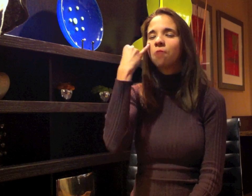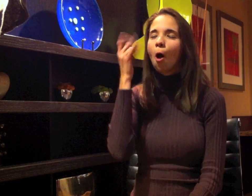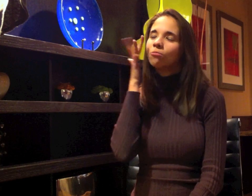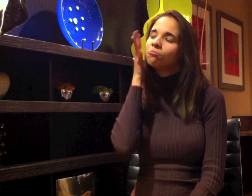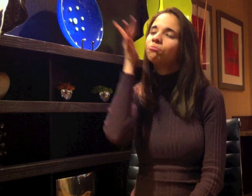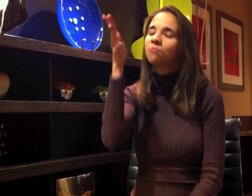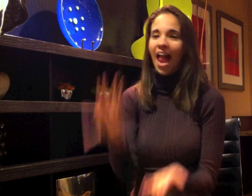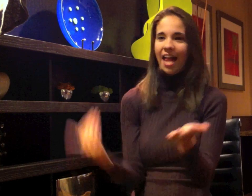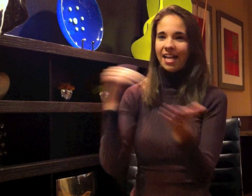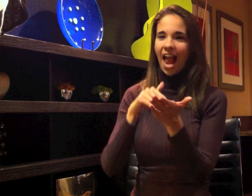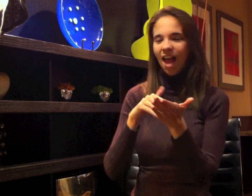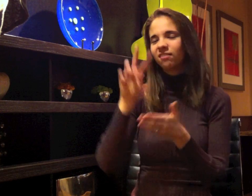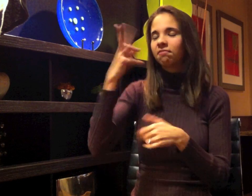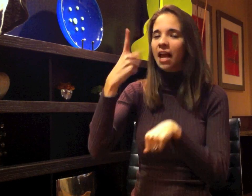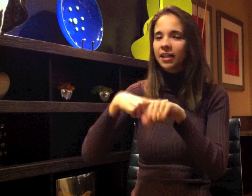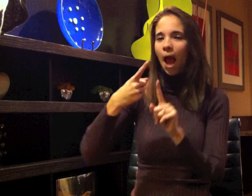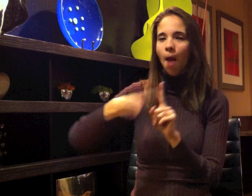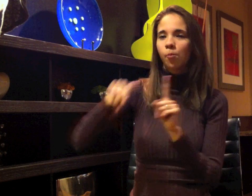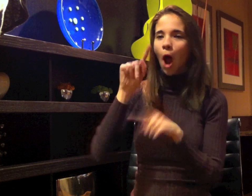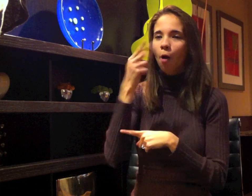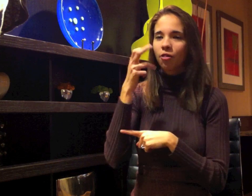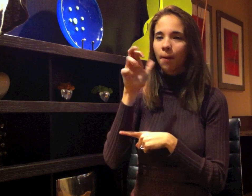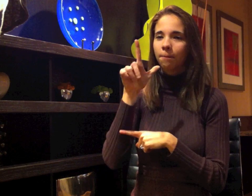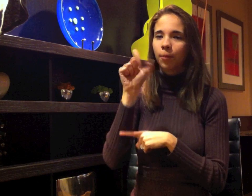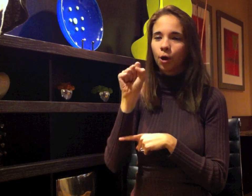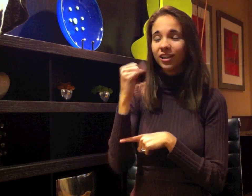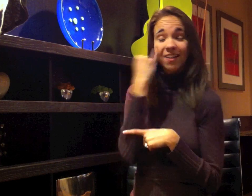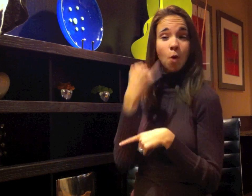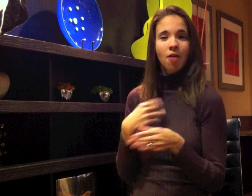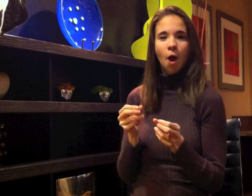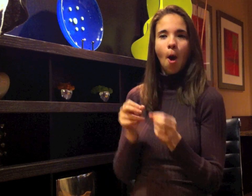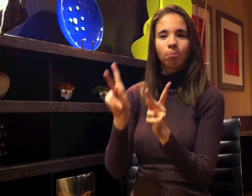Should there be a second time around for The Pearls, if you had the opportunity